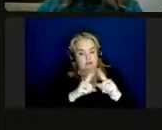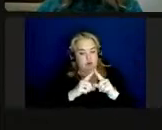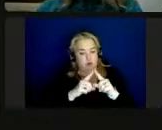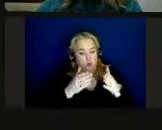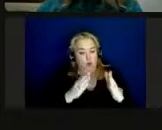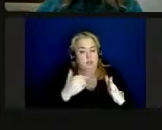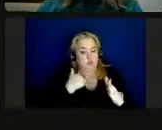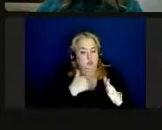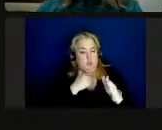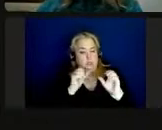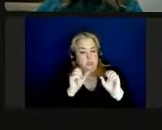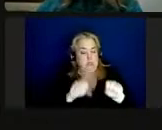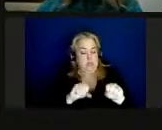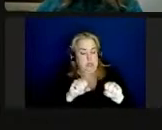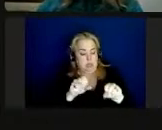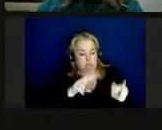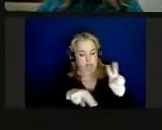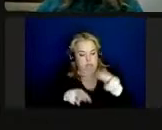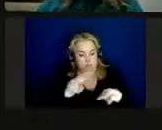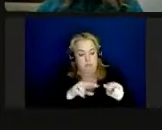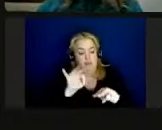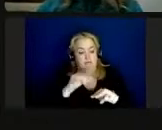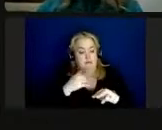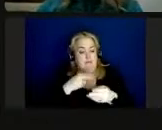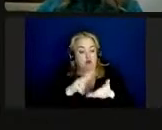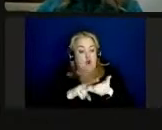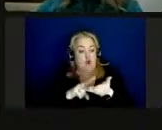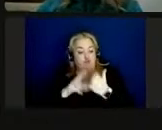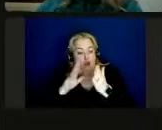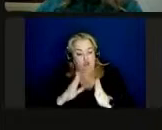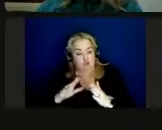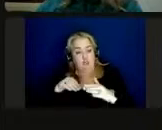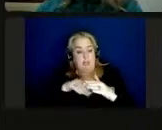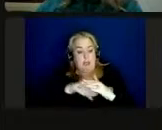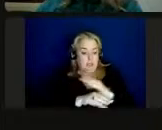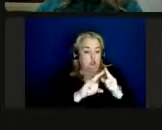OVER AND OVER A MILLION TIMES